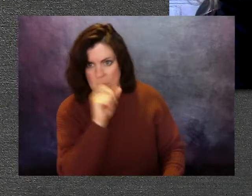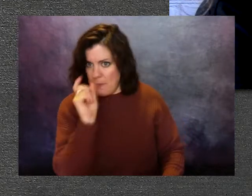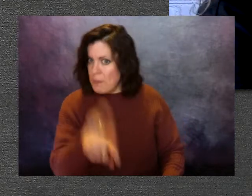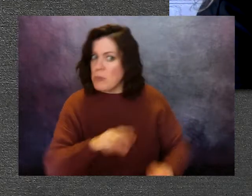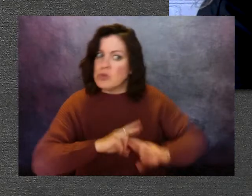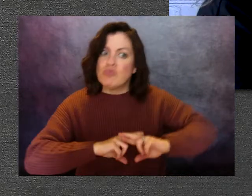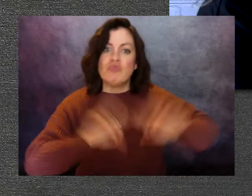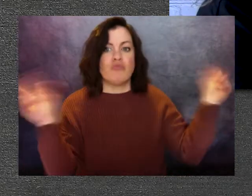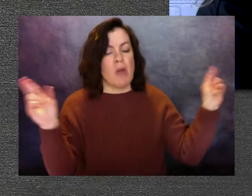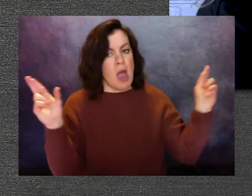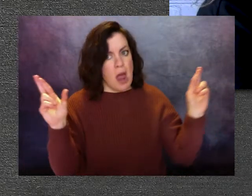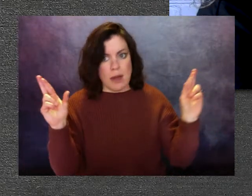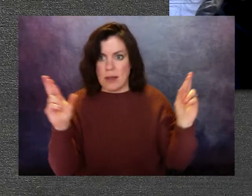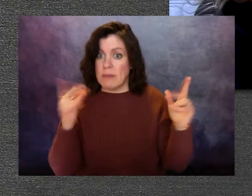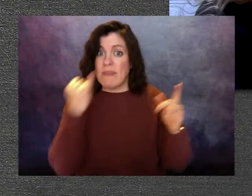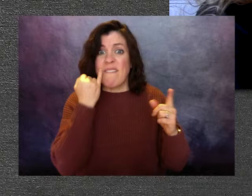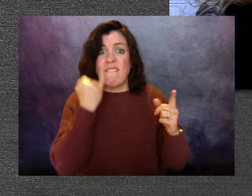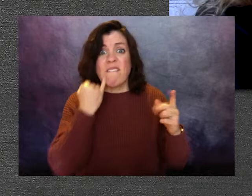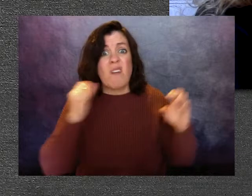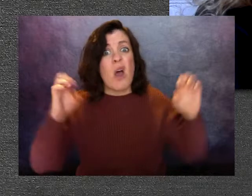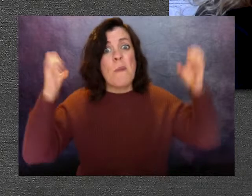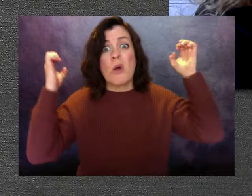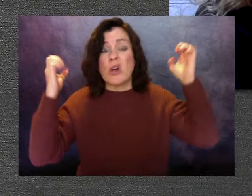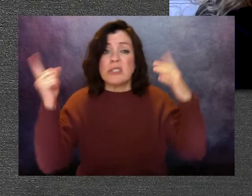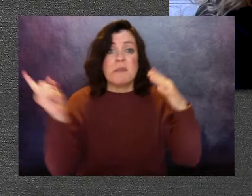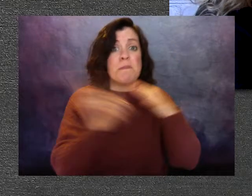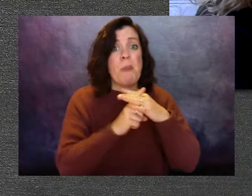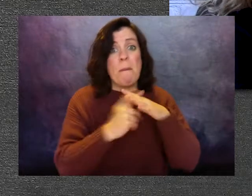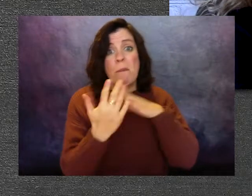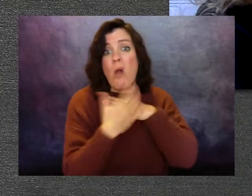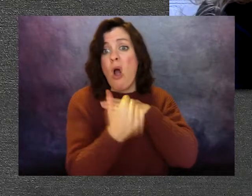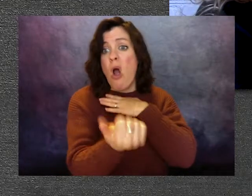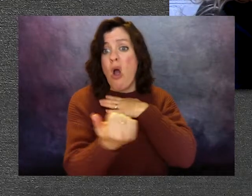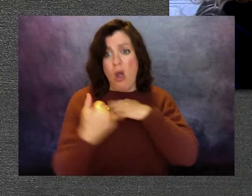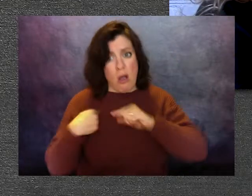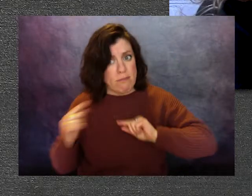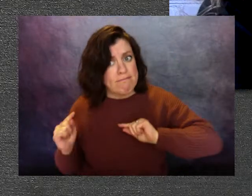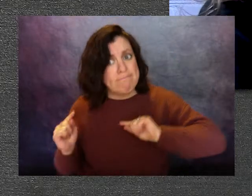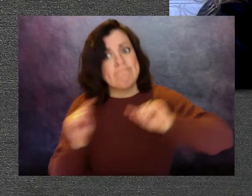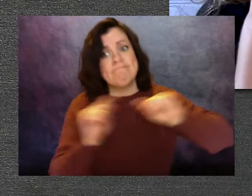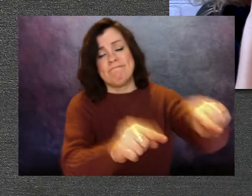in an emergency. Mr. Mishack calls the clinic.